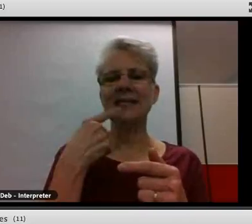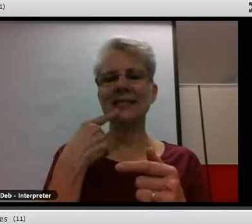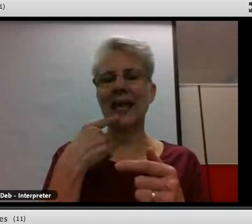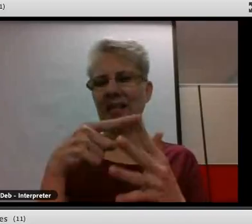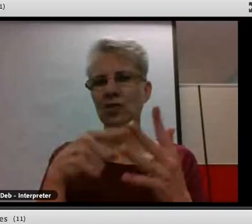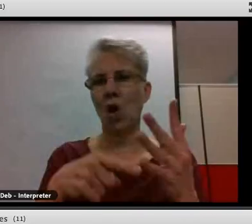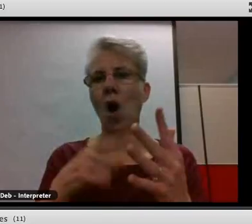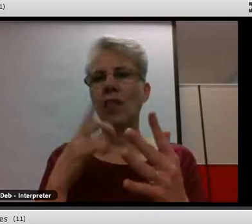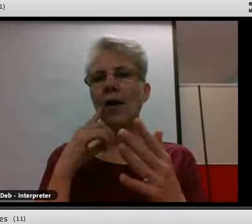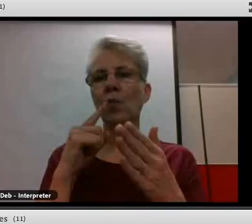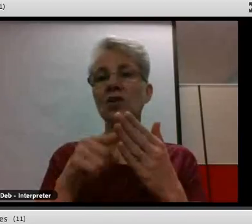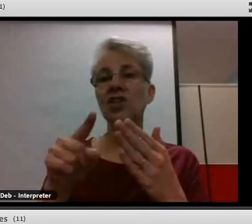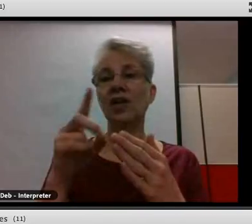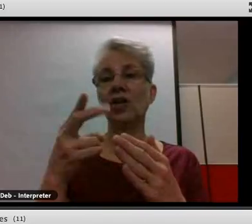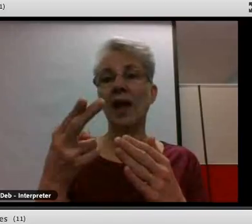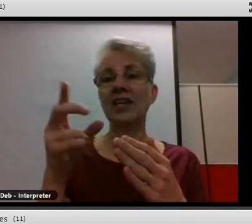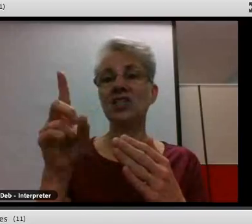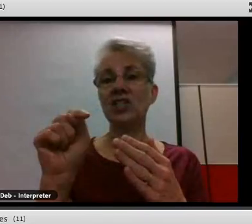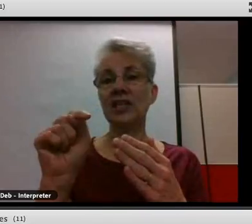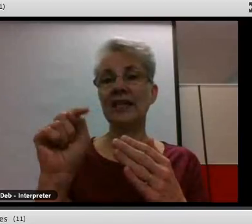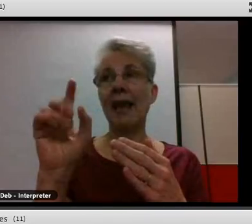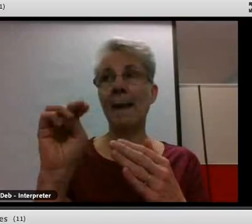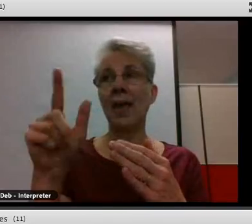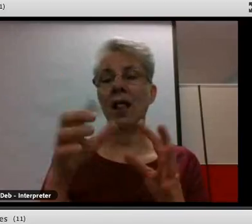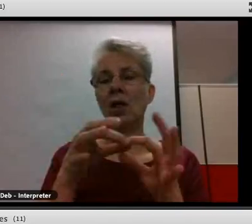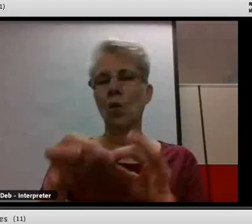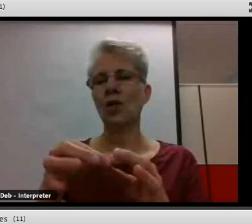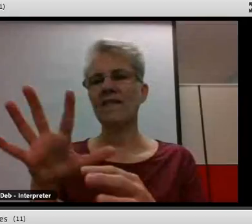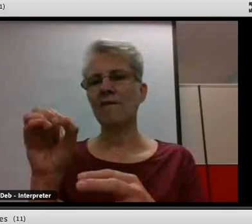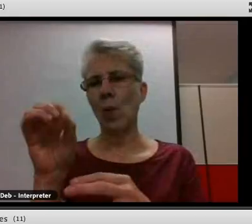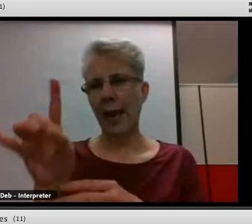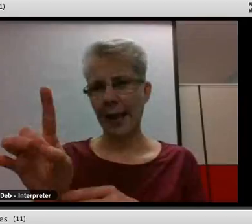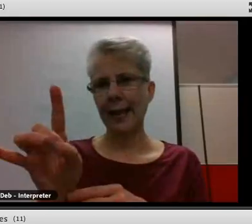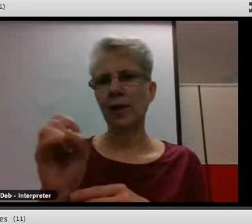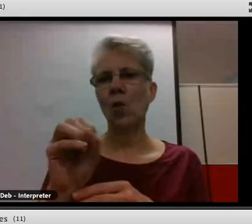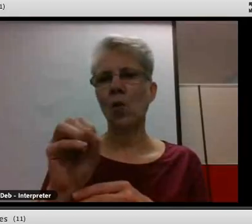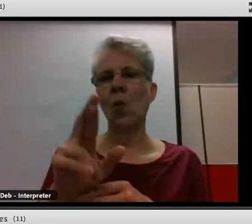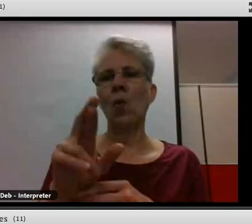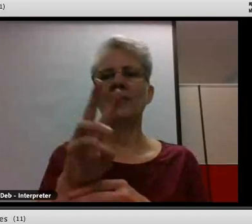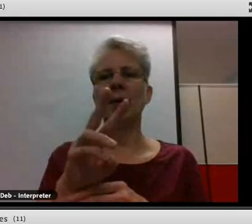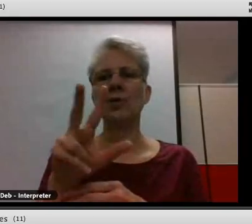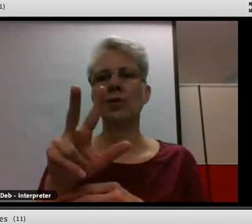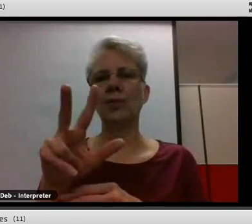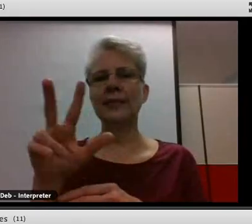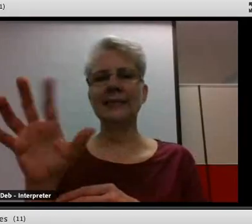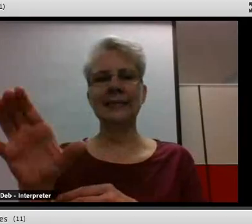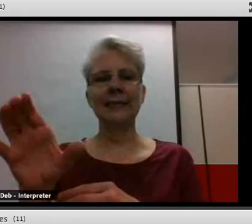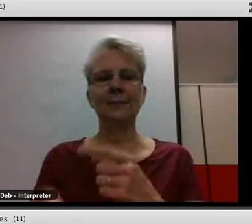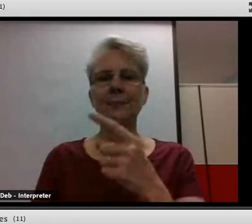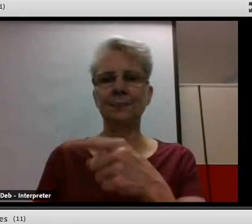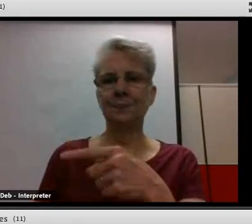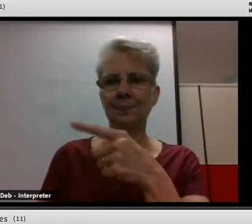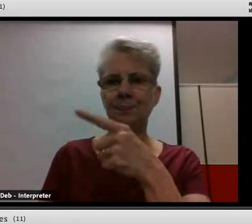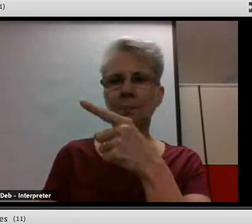and then of course sometimes we do videos. We do live-streaming where we do workshops online.